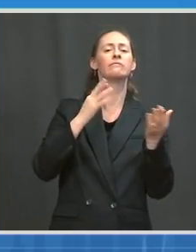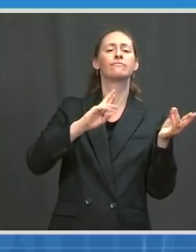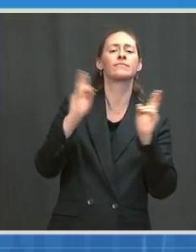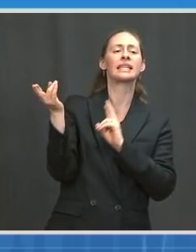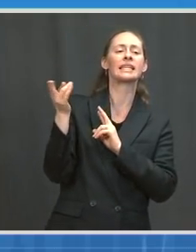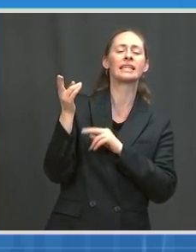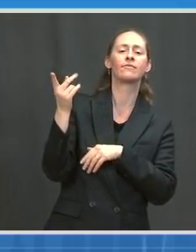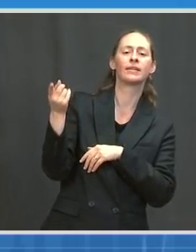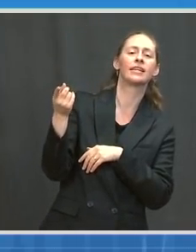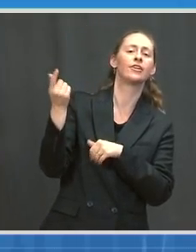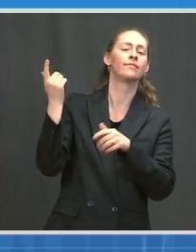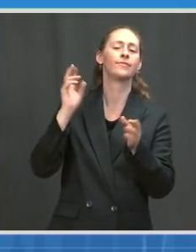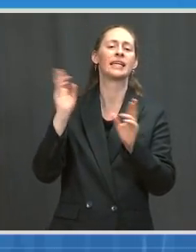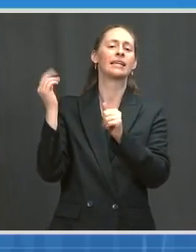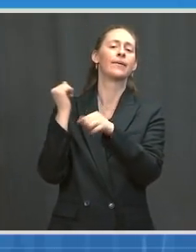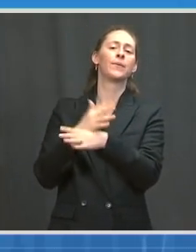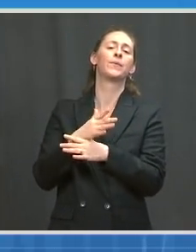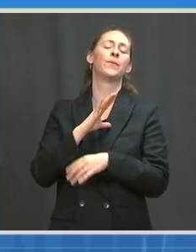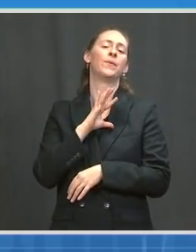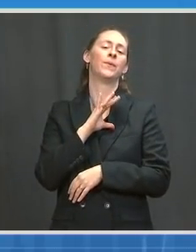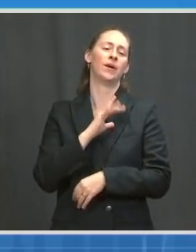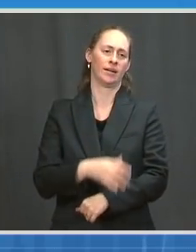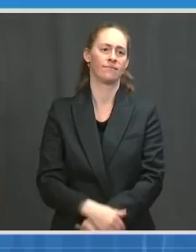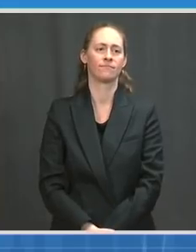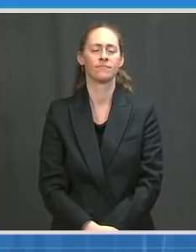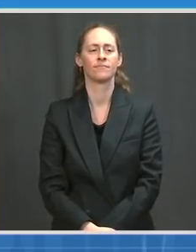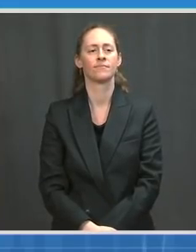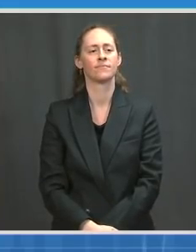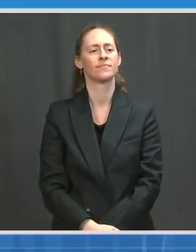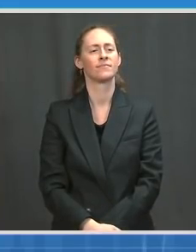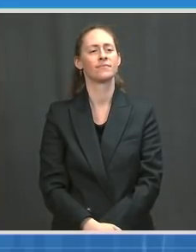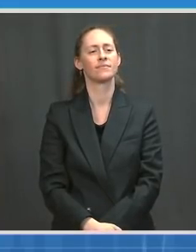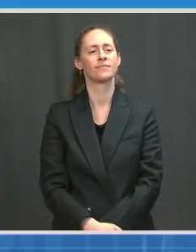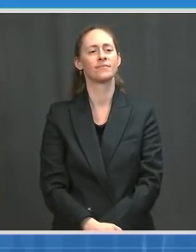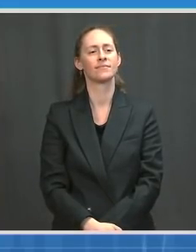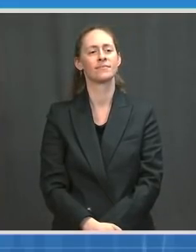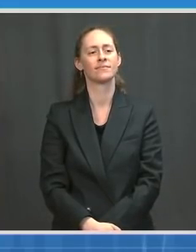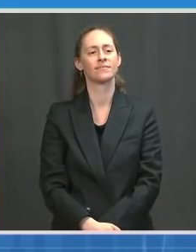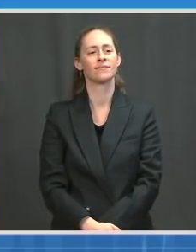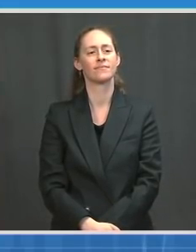it takes all of us doing our part. That's why the President has also called on businesses